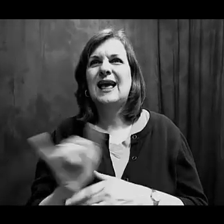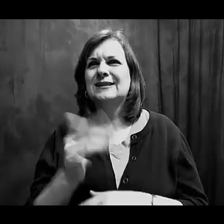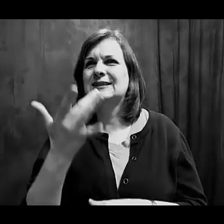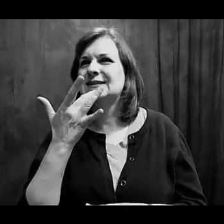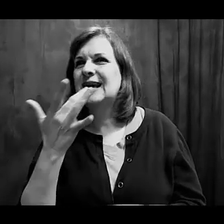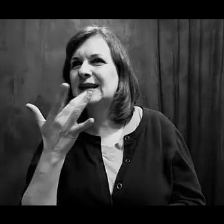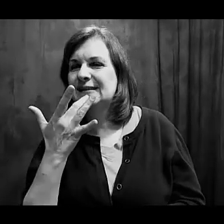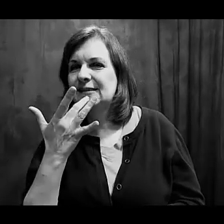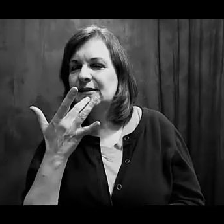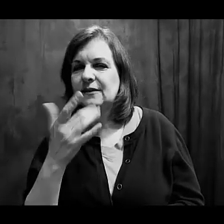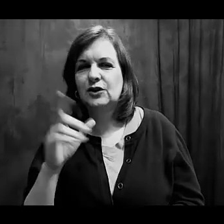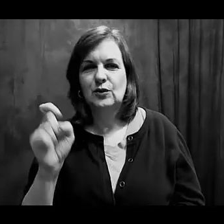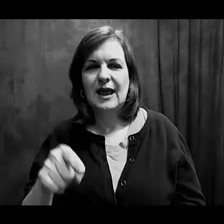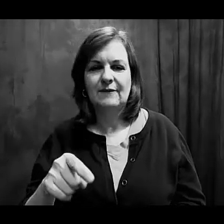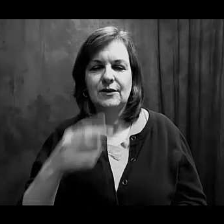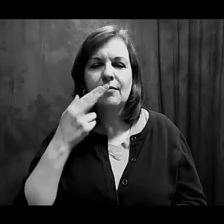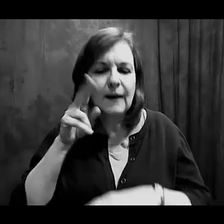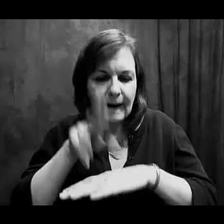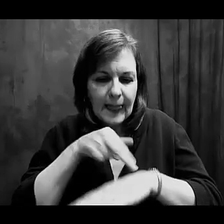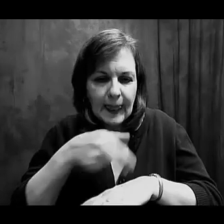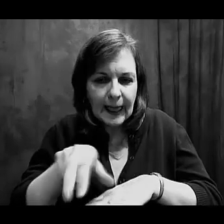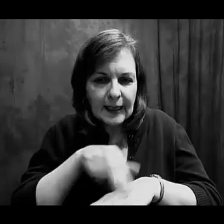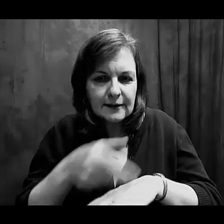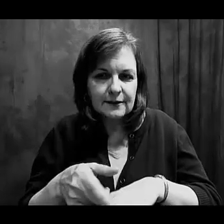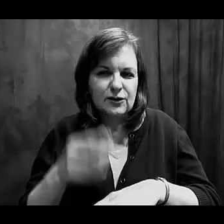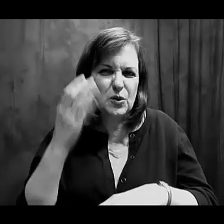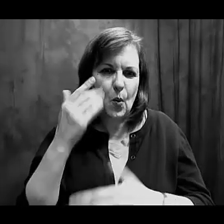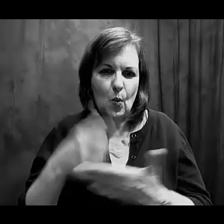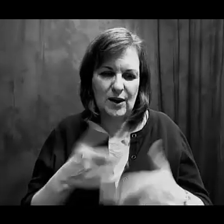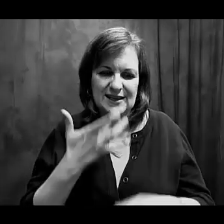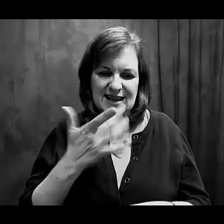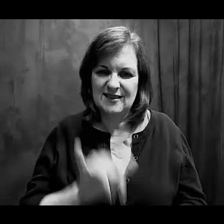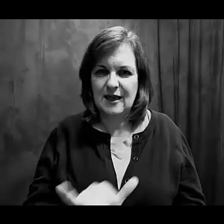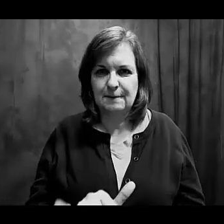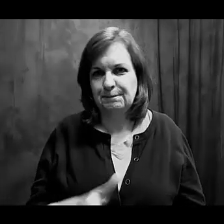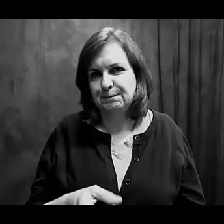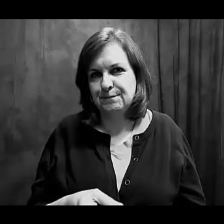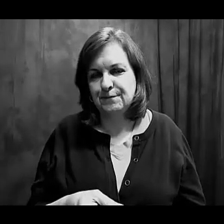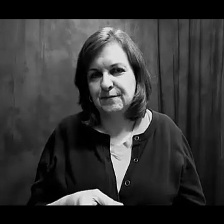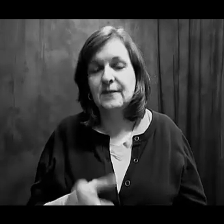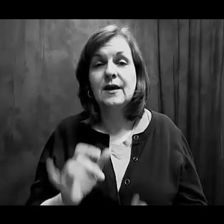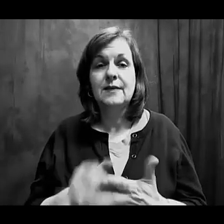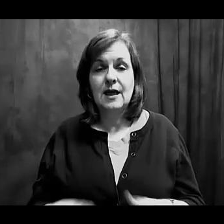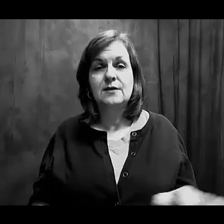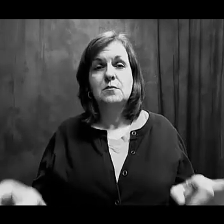you would have to lick your desk right to know what it tastes like! this is important because